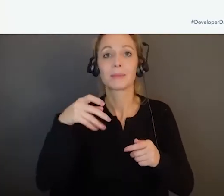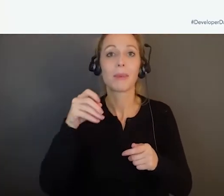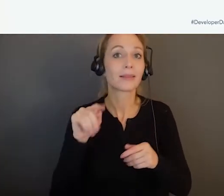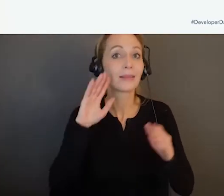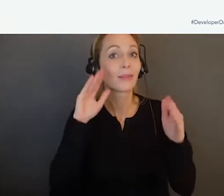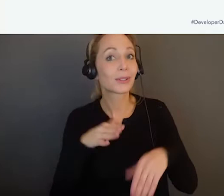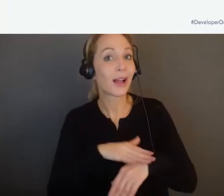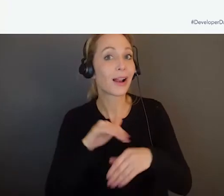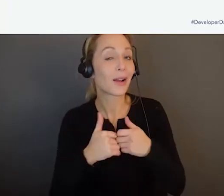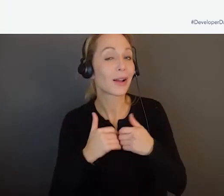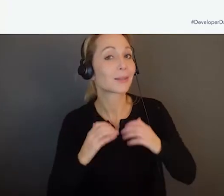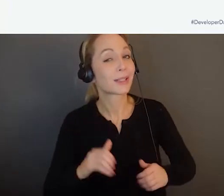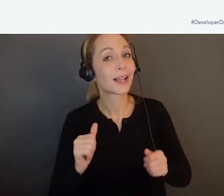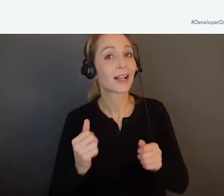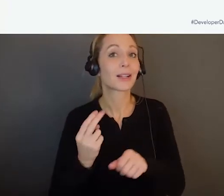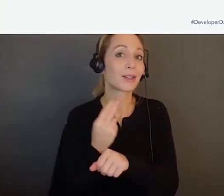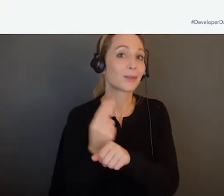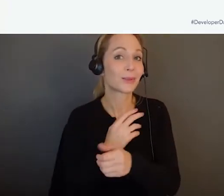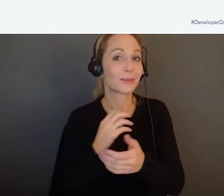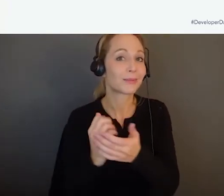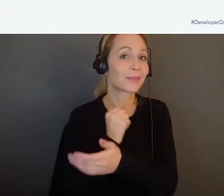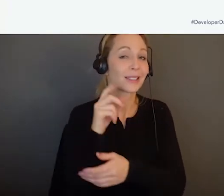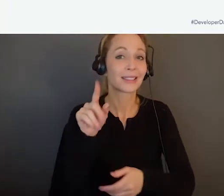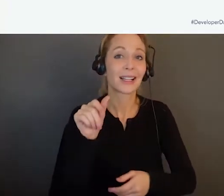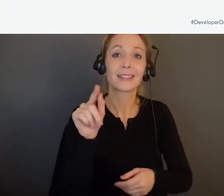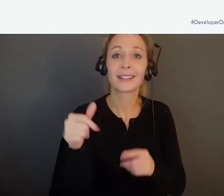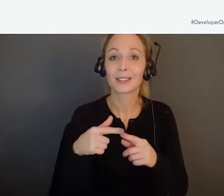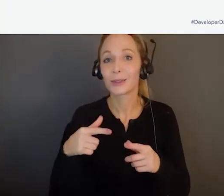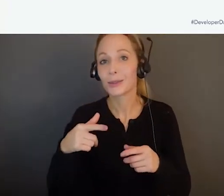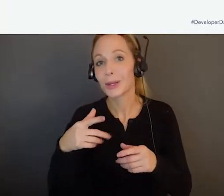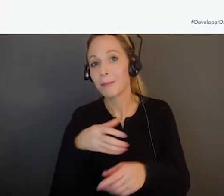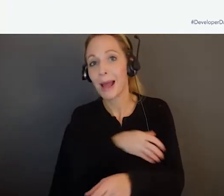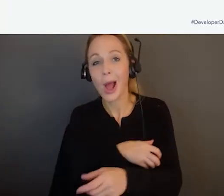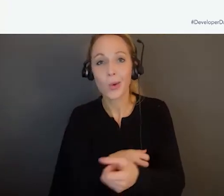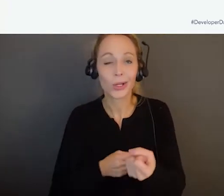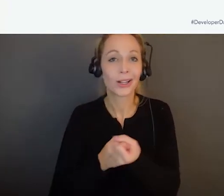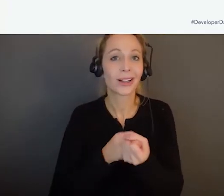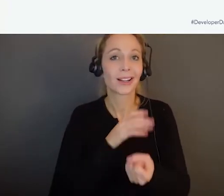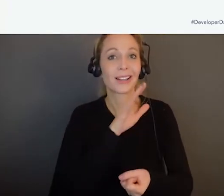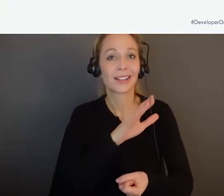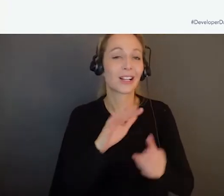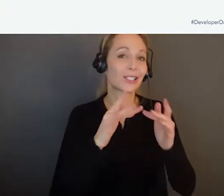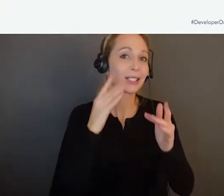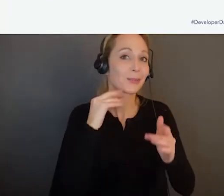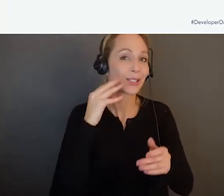CUSTOMERS CAN LEVERAGE DATA TO POWER THEIR DIGITAL EXPERIENCES. I'VE BEEN WORKING AT HubSpot FOR A LITTLE OVER FIVE